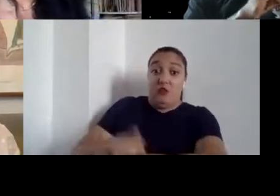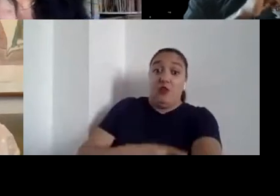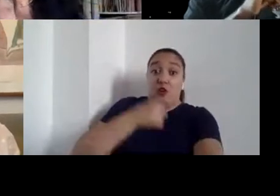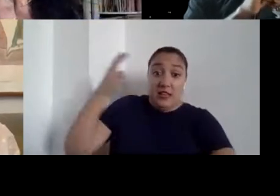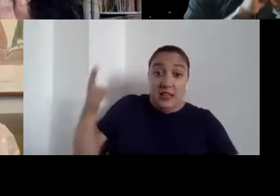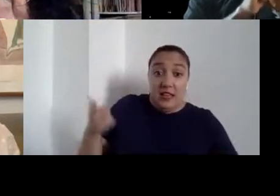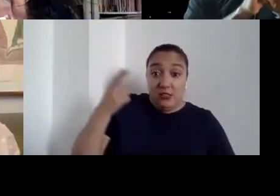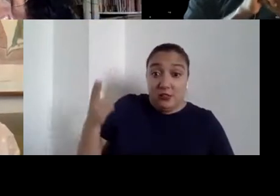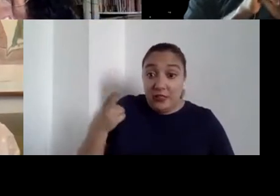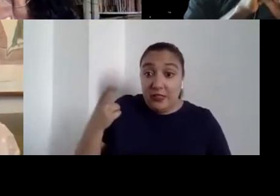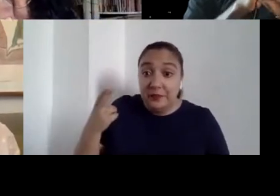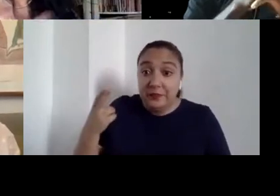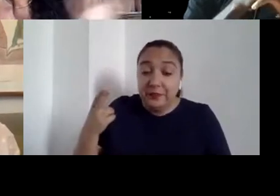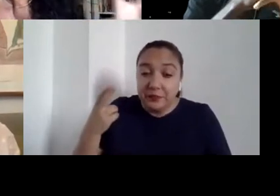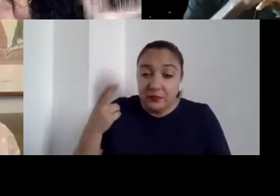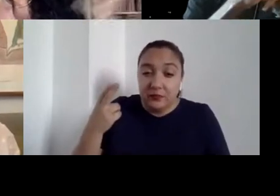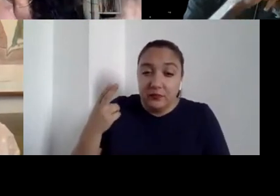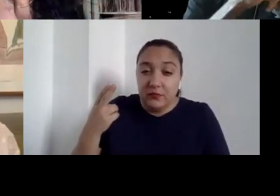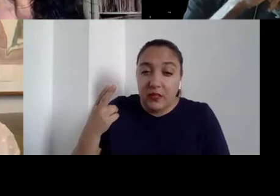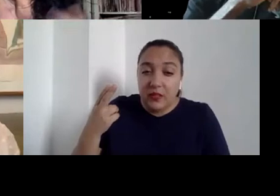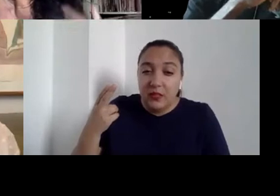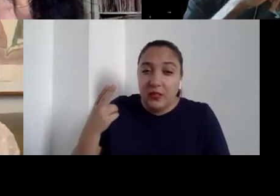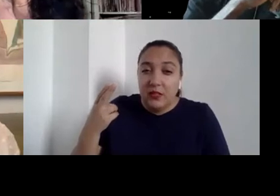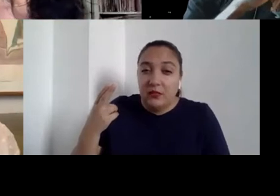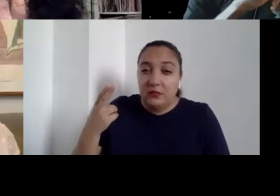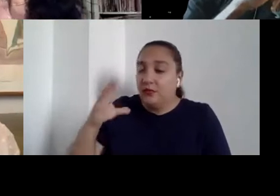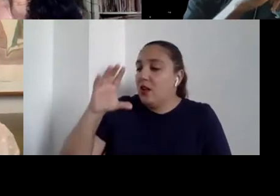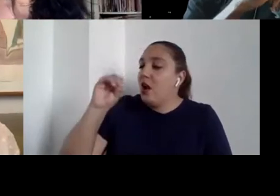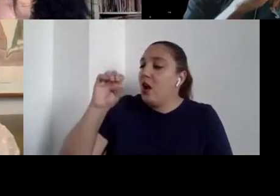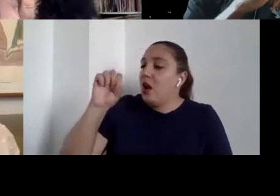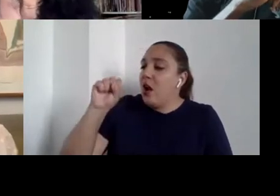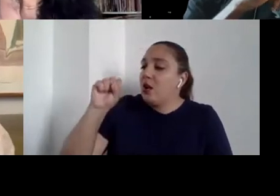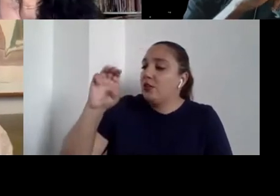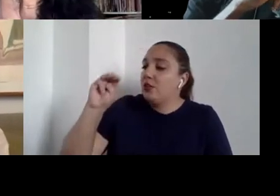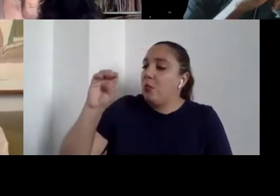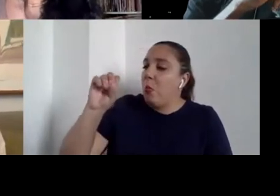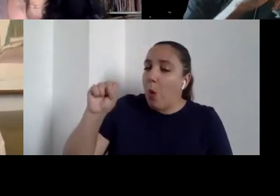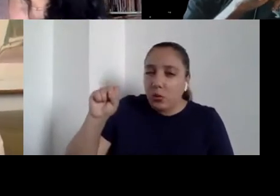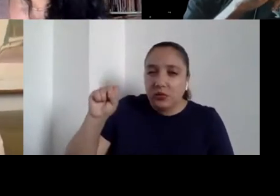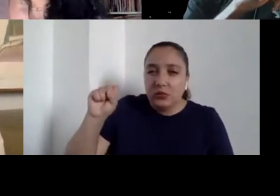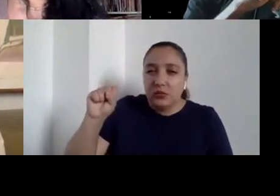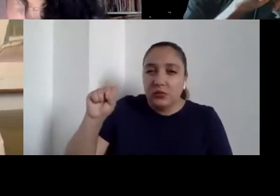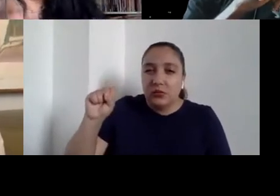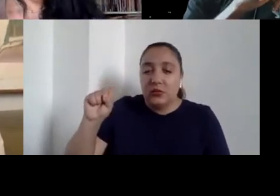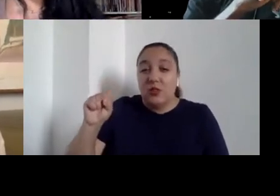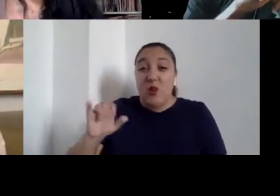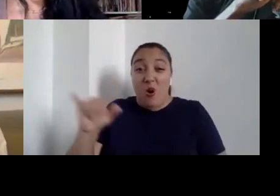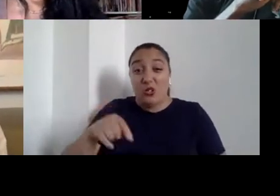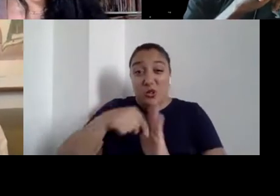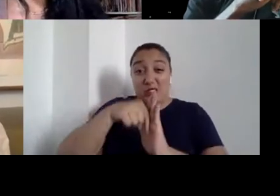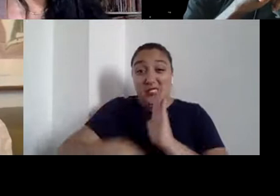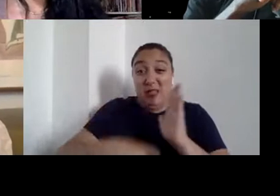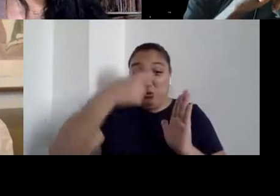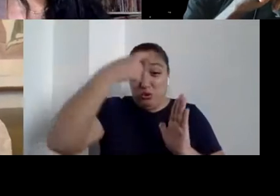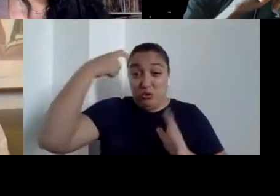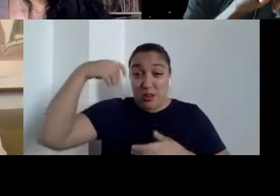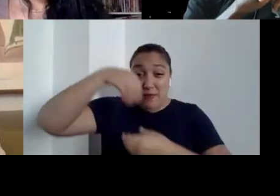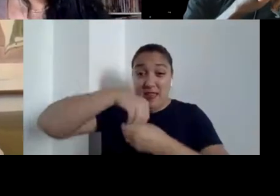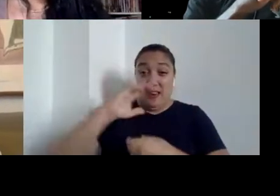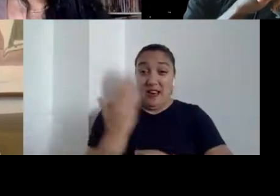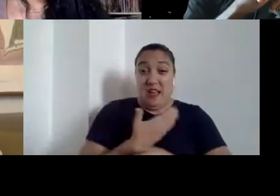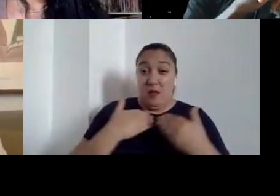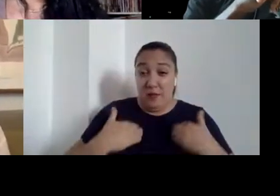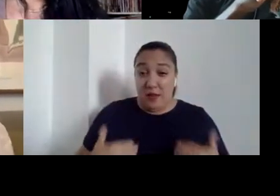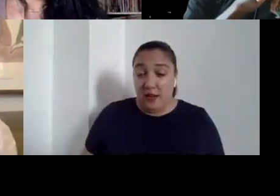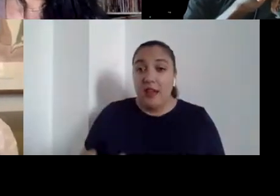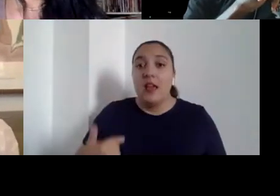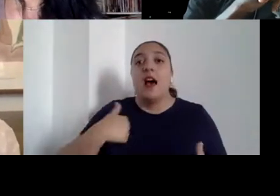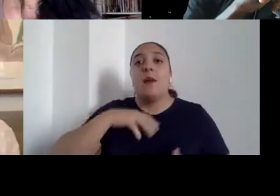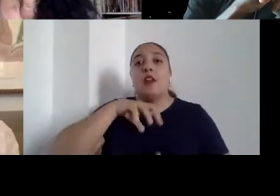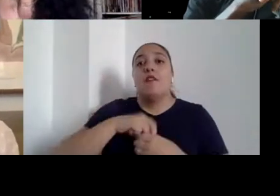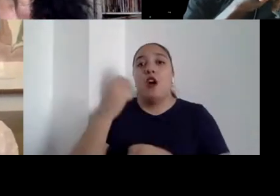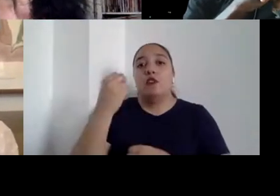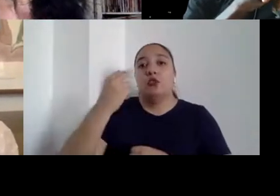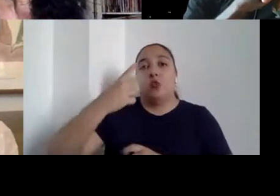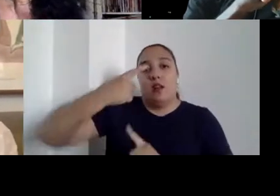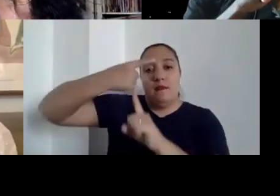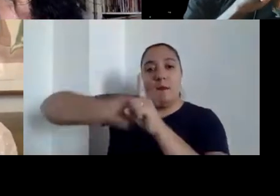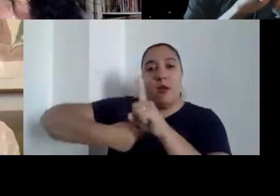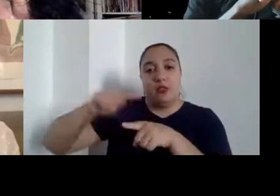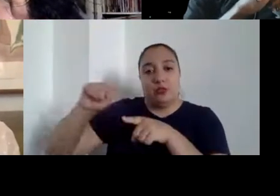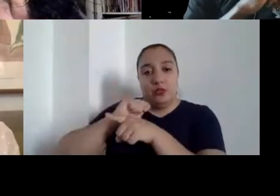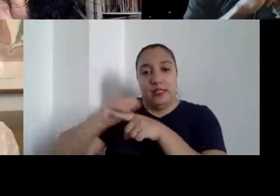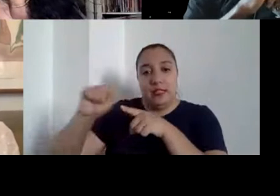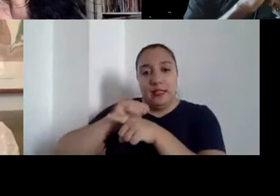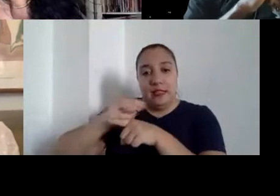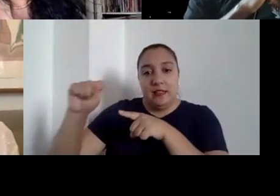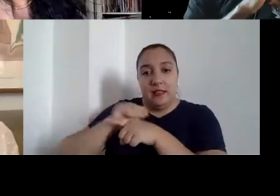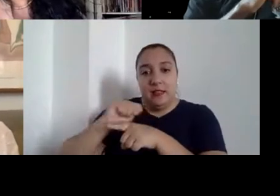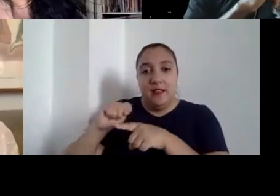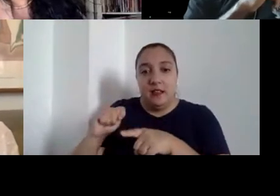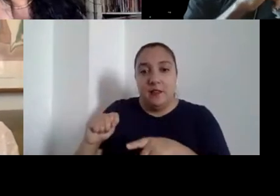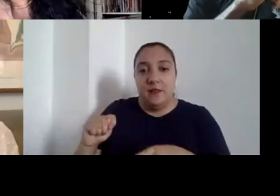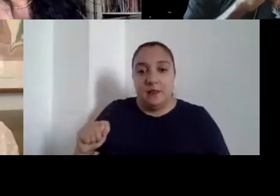in English, deep trauma that lives in our body. I'm doing a training and that part by